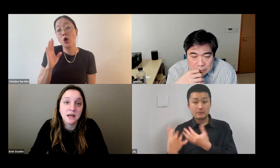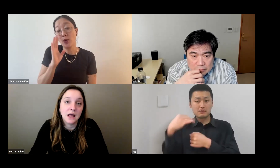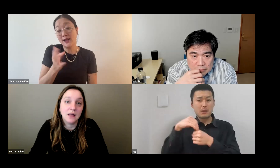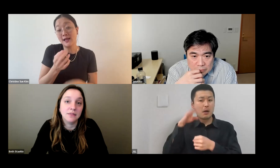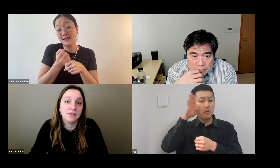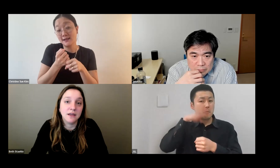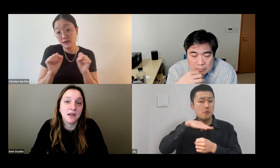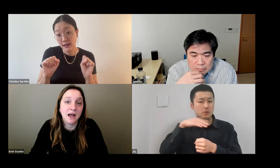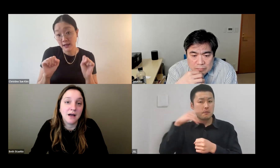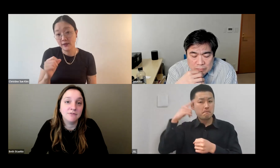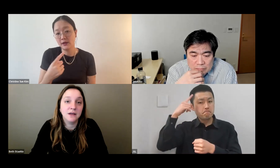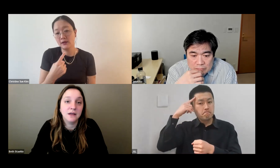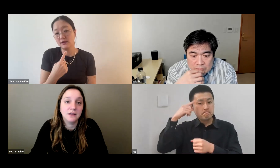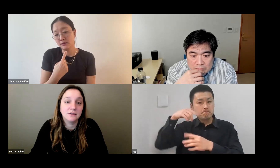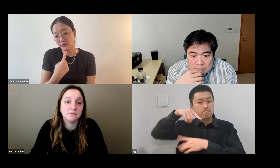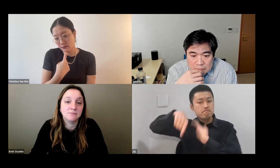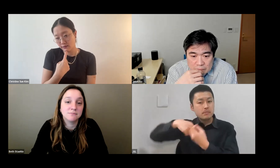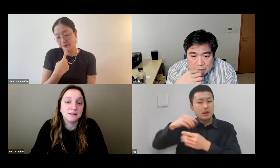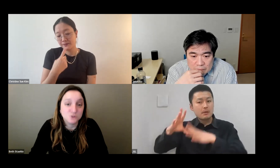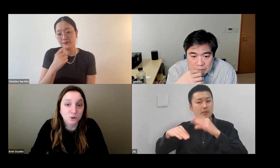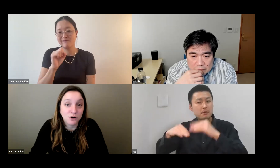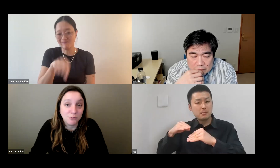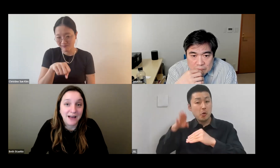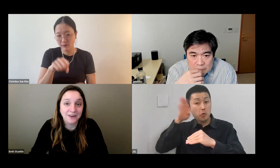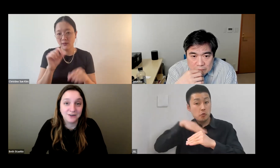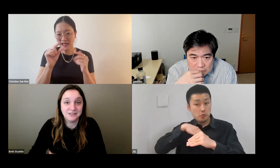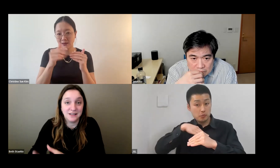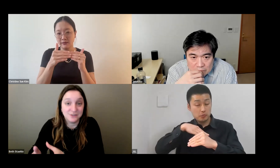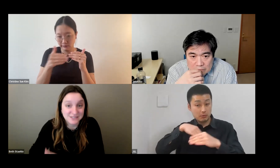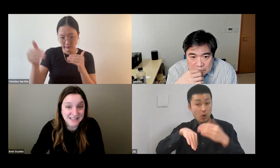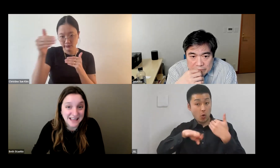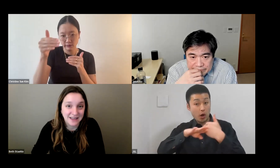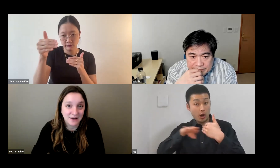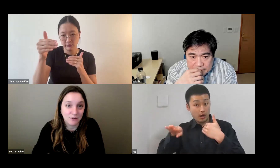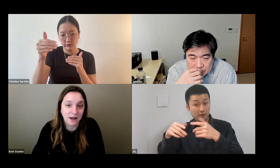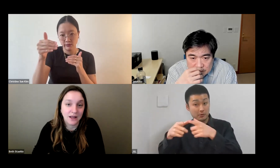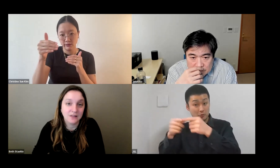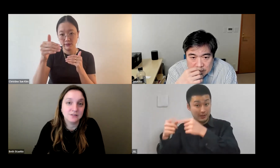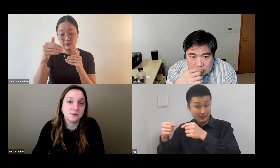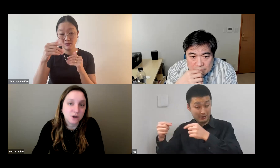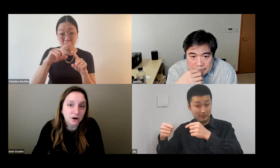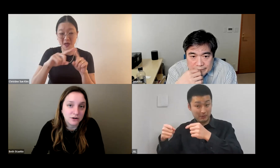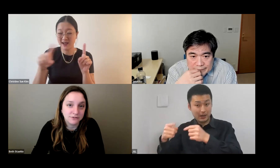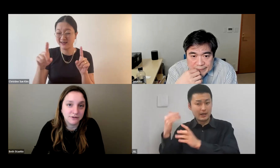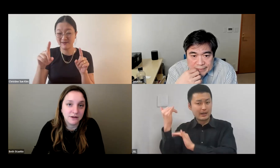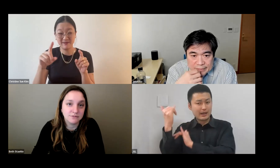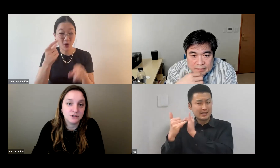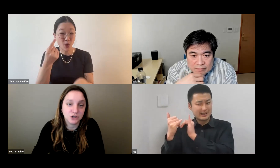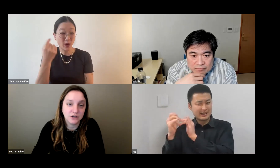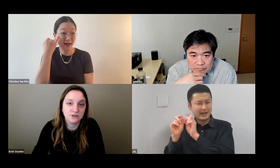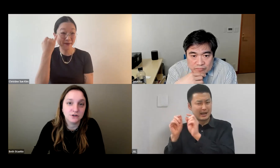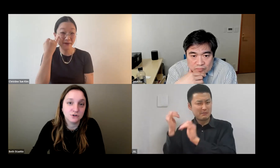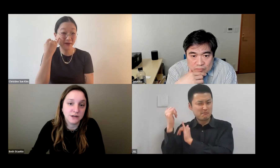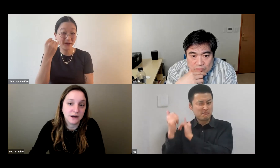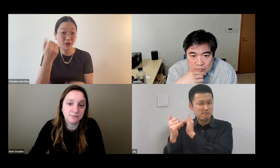and they have historical patterns and they're set that way. And so it's harder for them to change or to adapt.